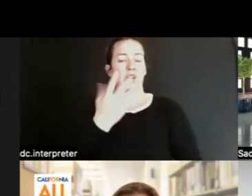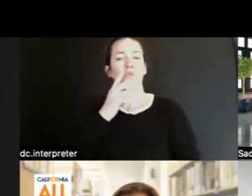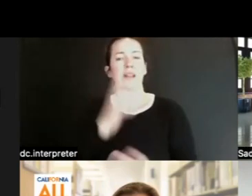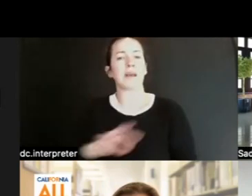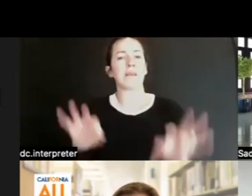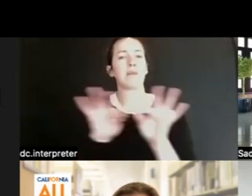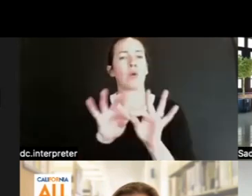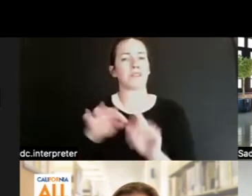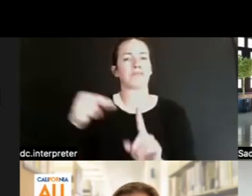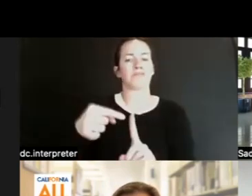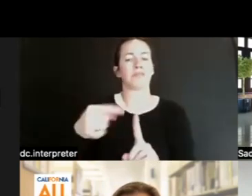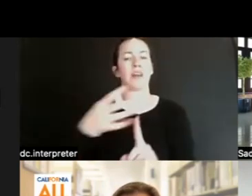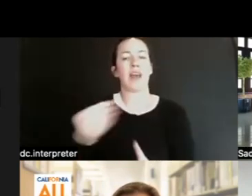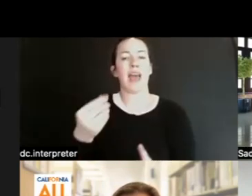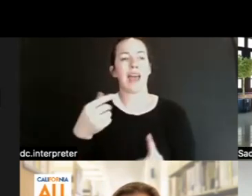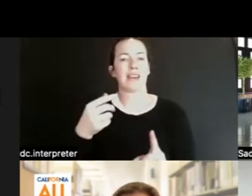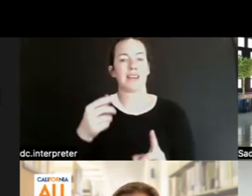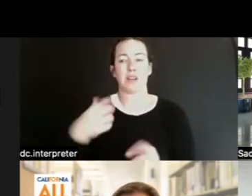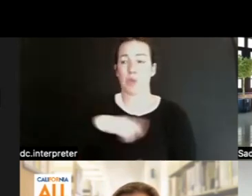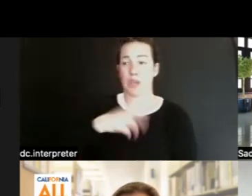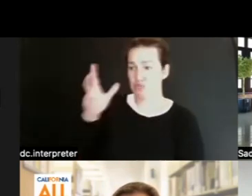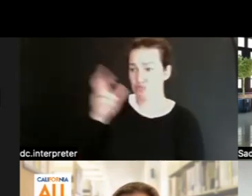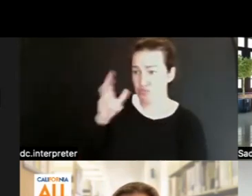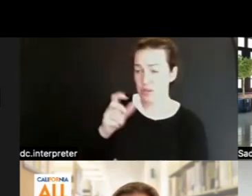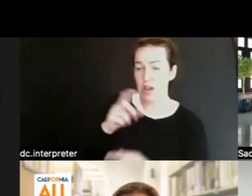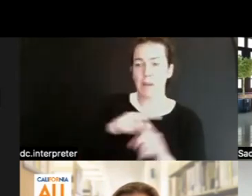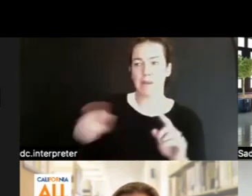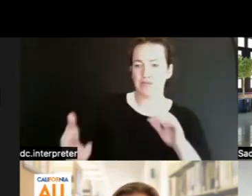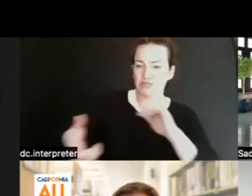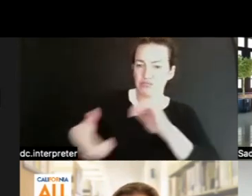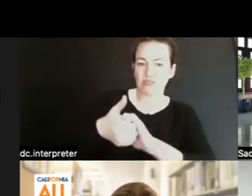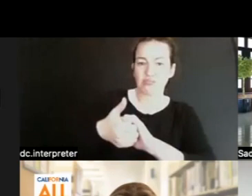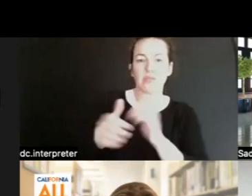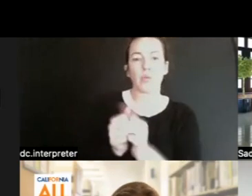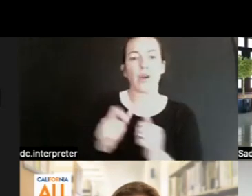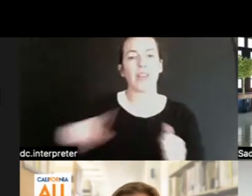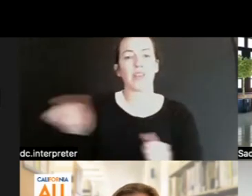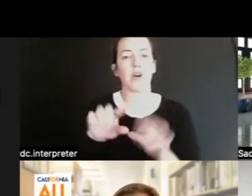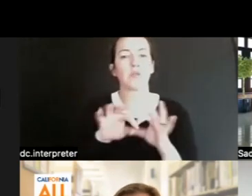And, and not only hearing them, but being able to partner with with our families, to let them know